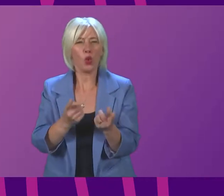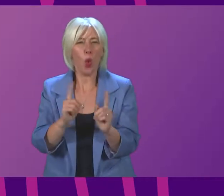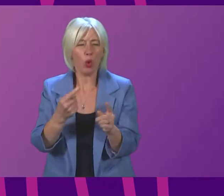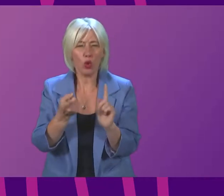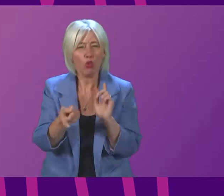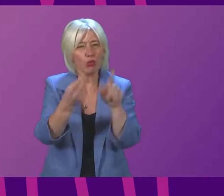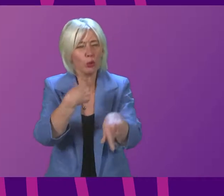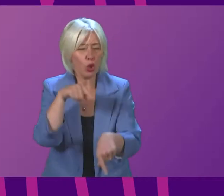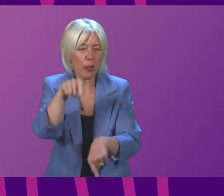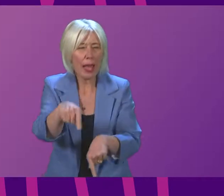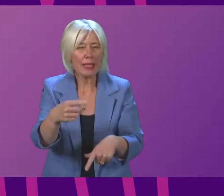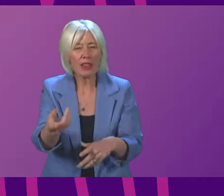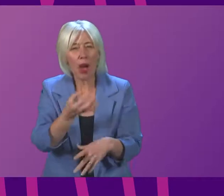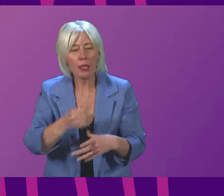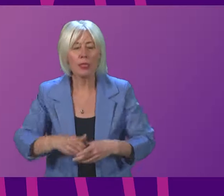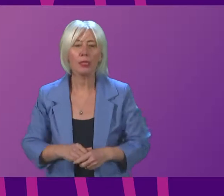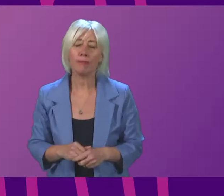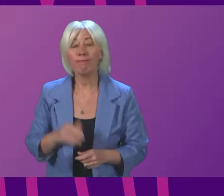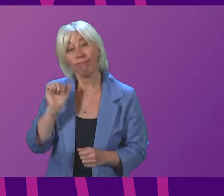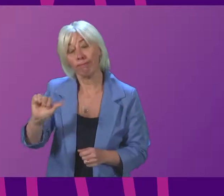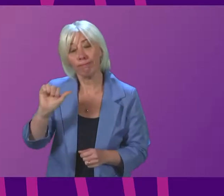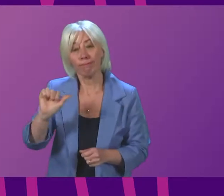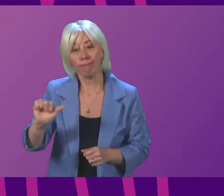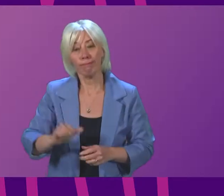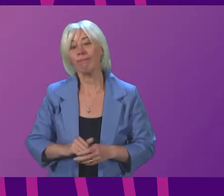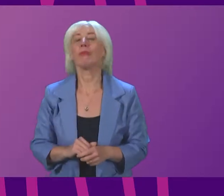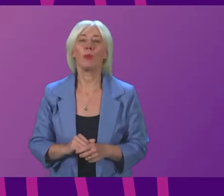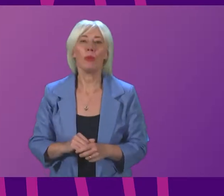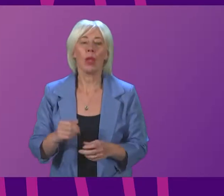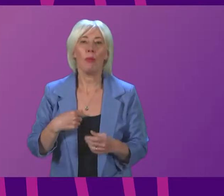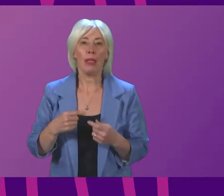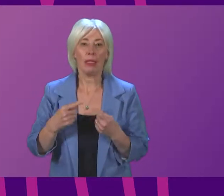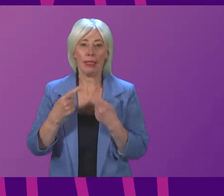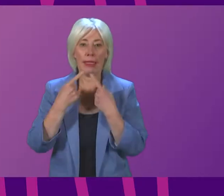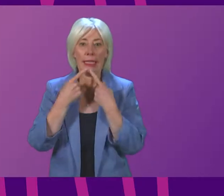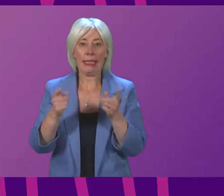Mr Mason is absolutely correct. We have just had a statement that has dominated this afternoon’s